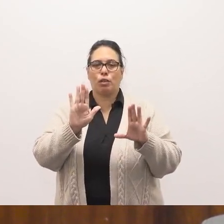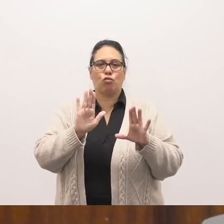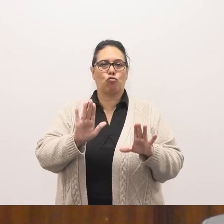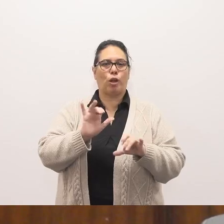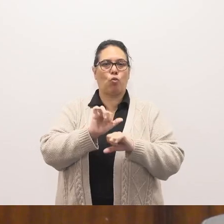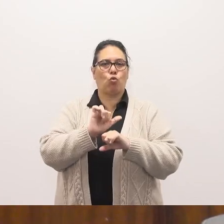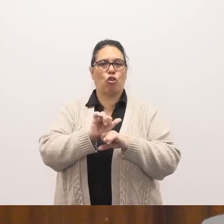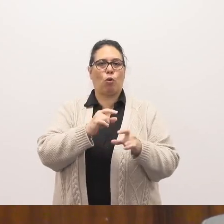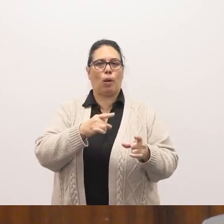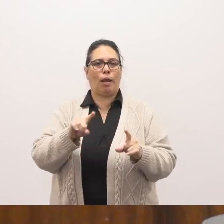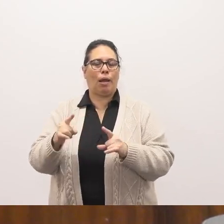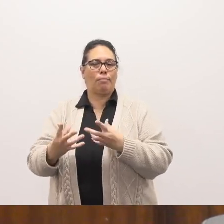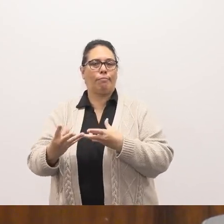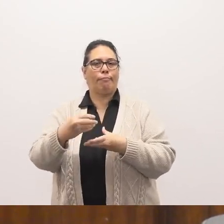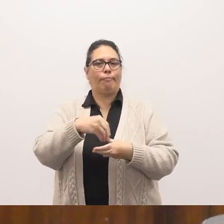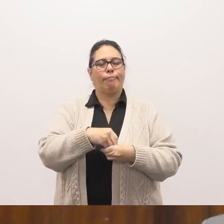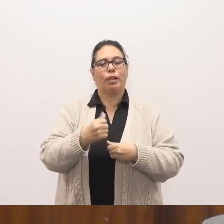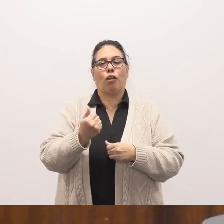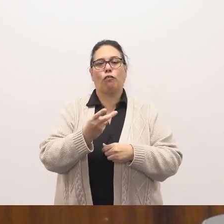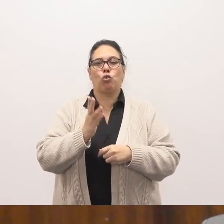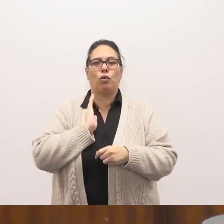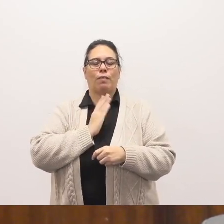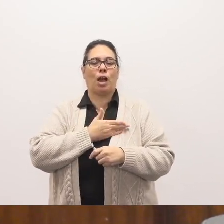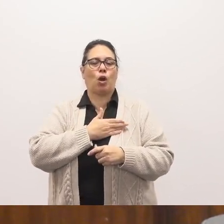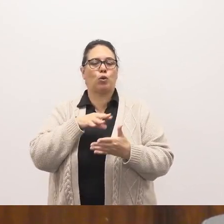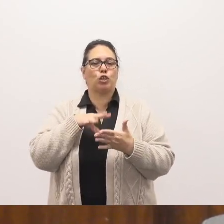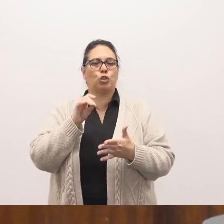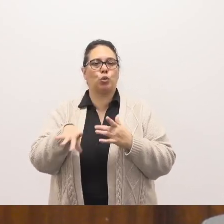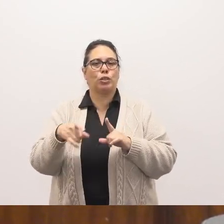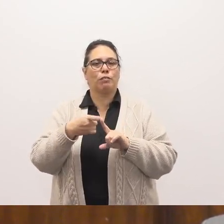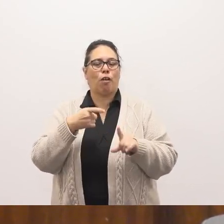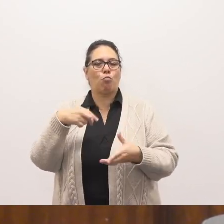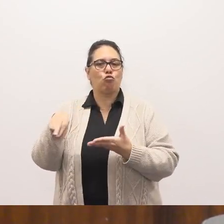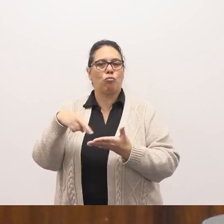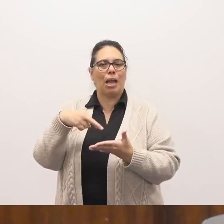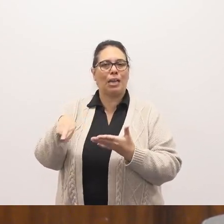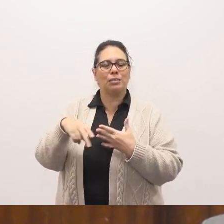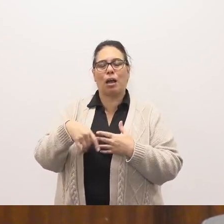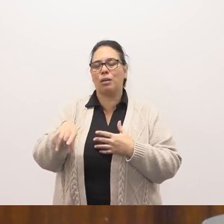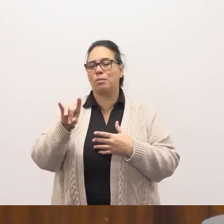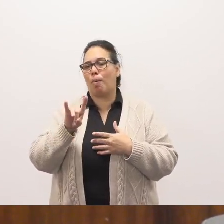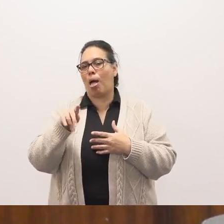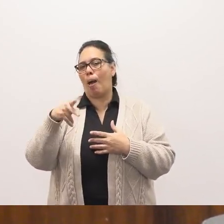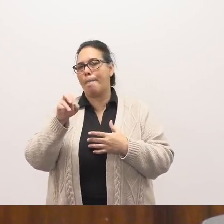And he incorporated a couple of our students from Renaissance and Poly as some of the entertainment.